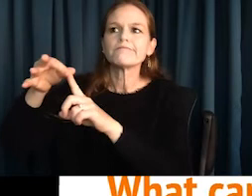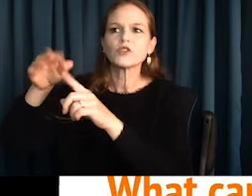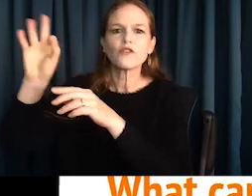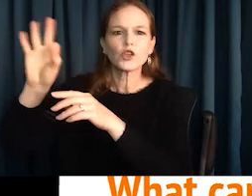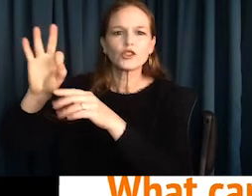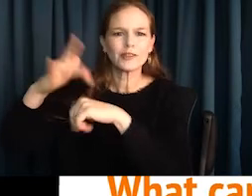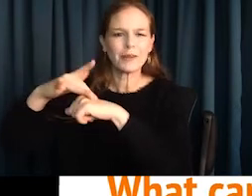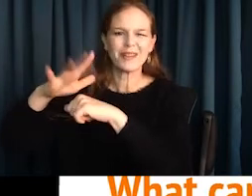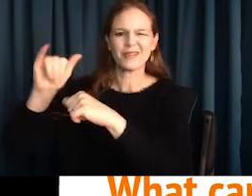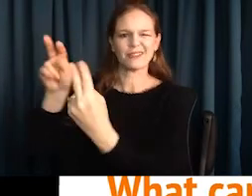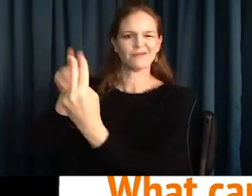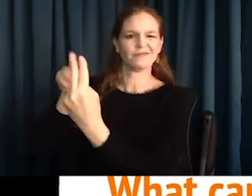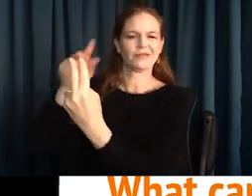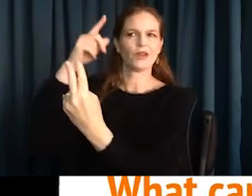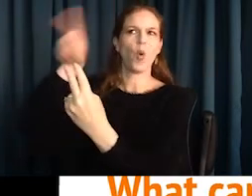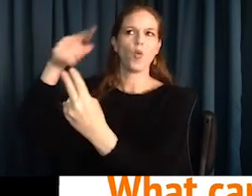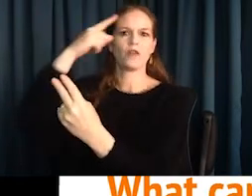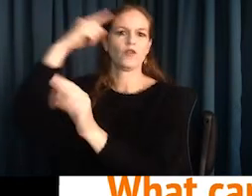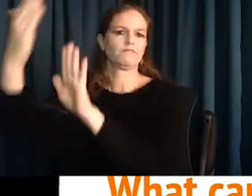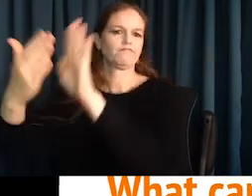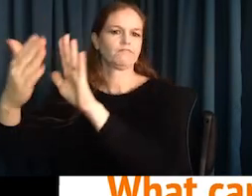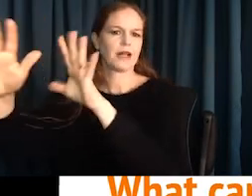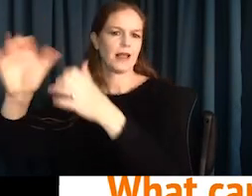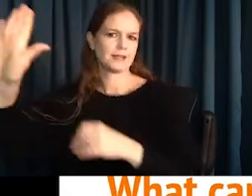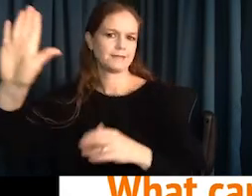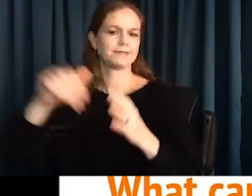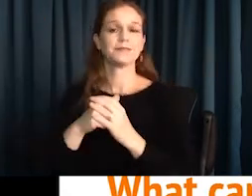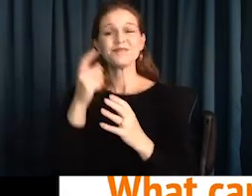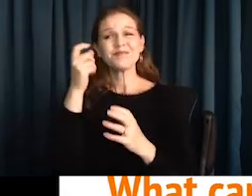each student's challenges are unique in their life and accommodations will vary.